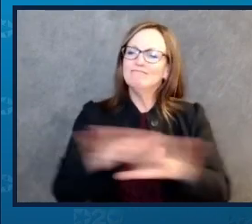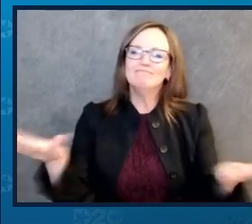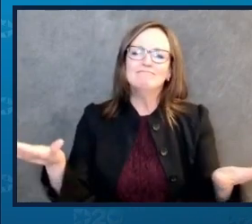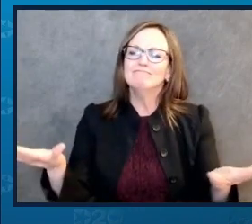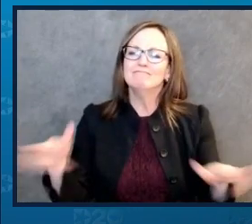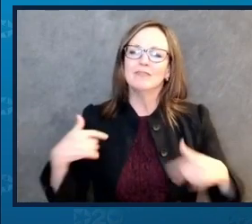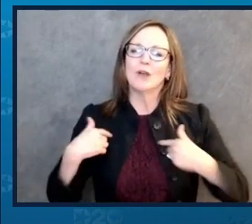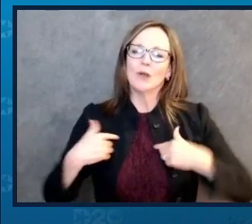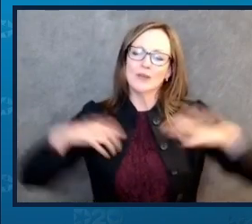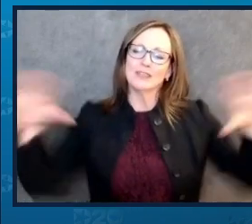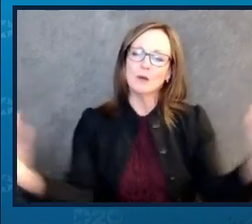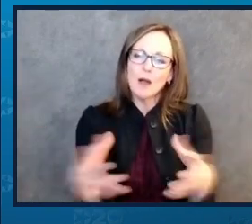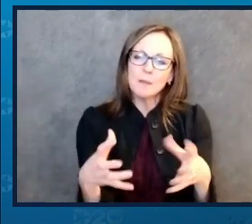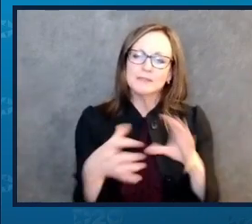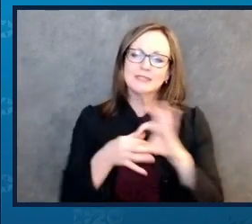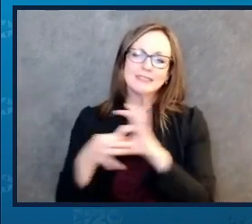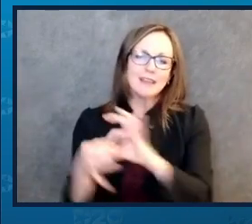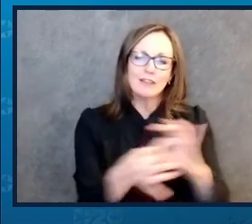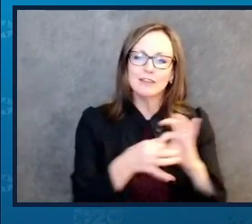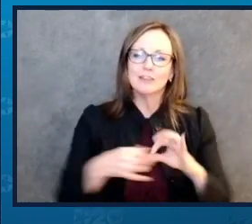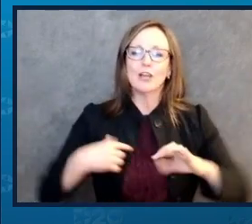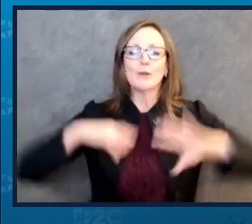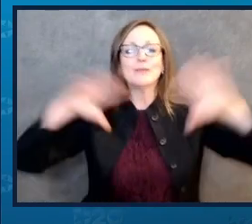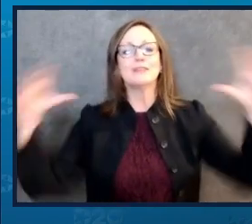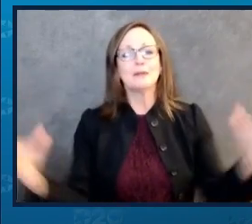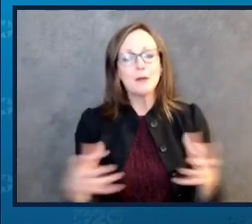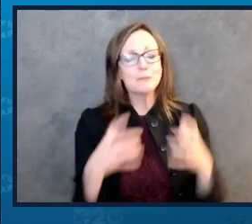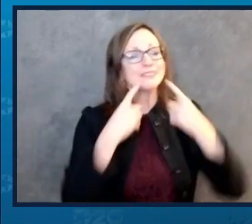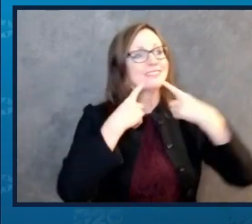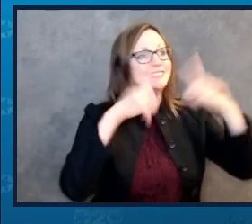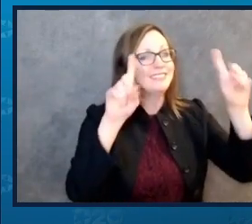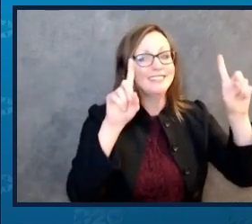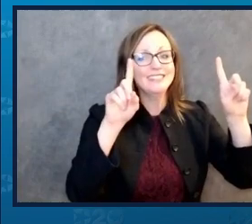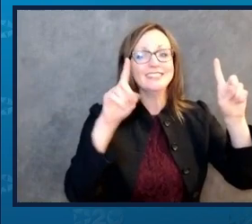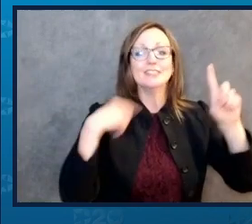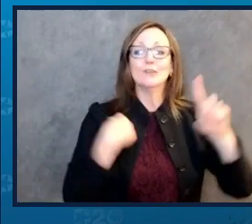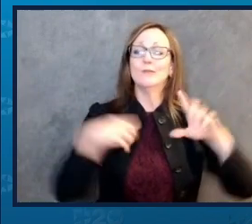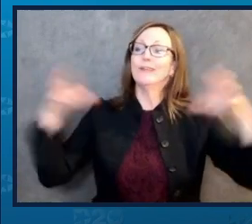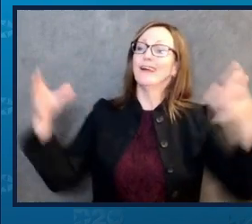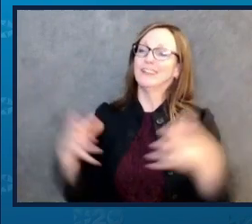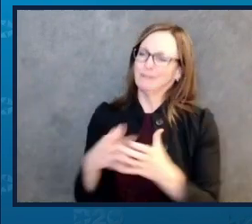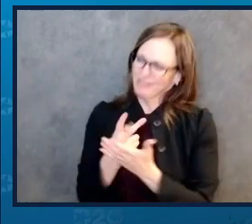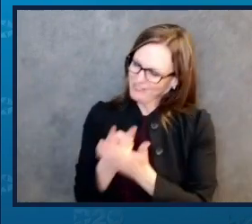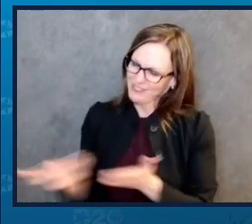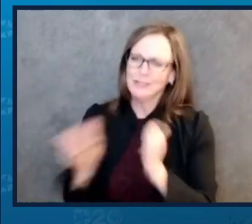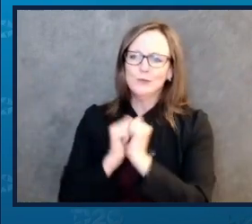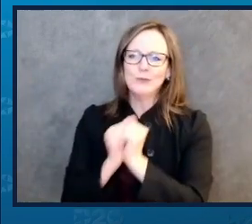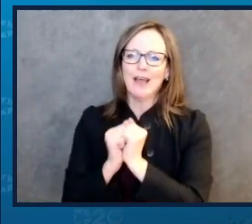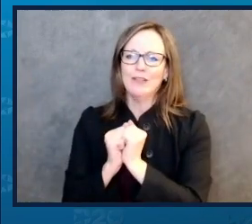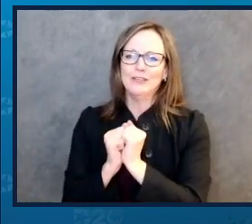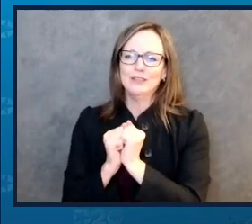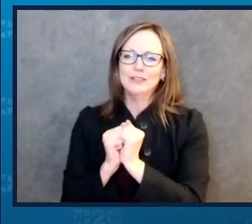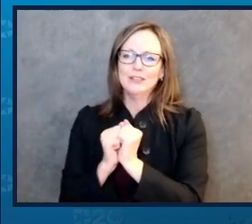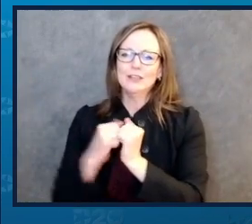RISE AND FALL AS ONE, WE FACE